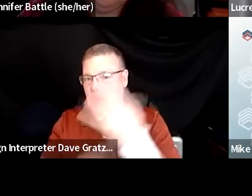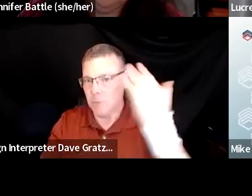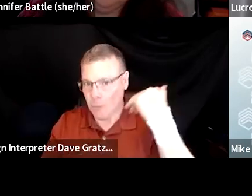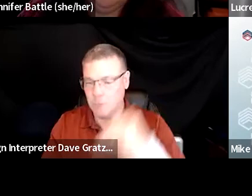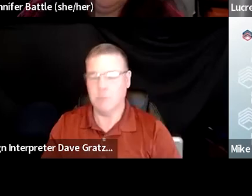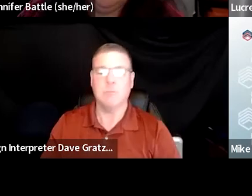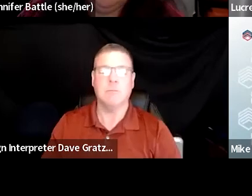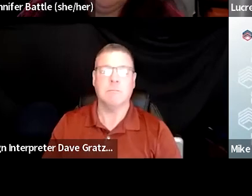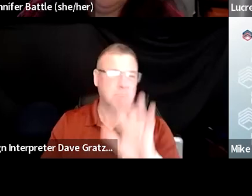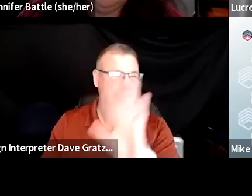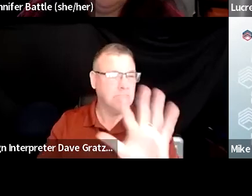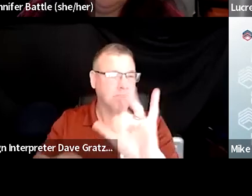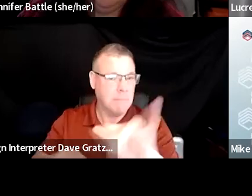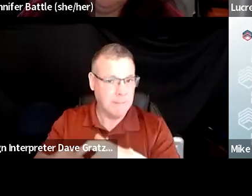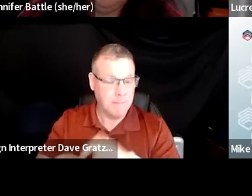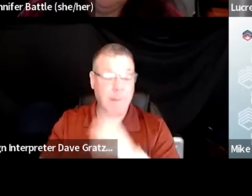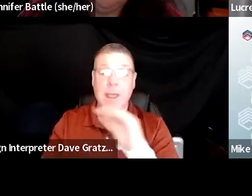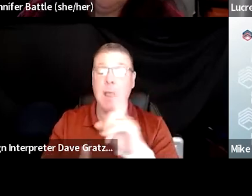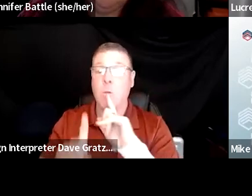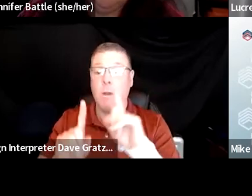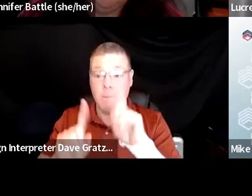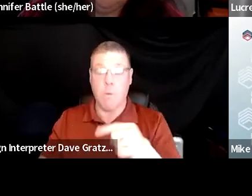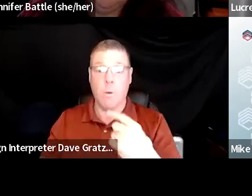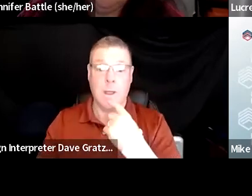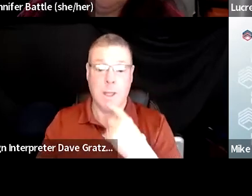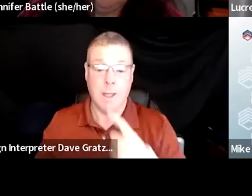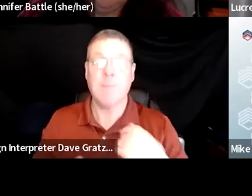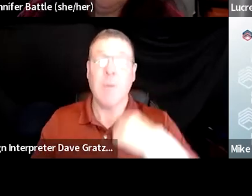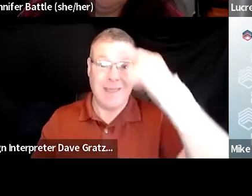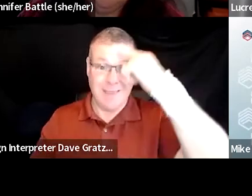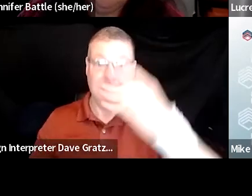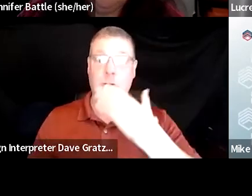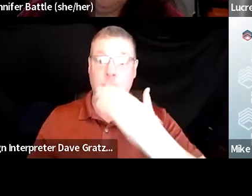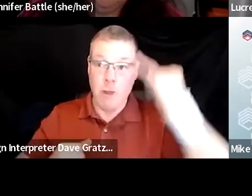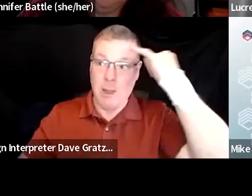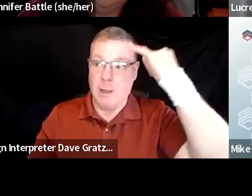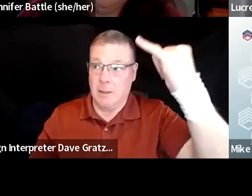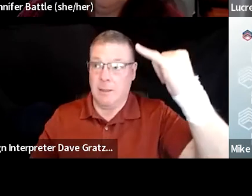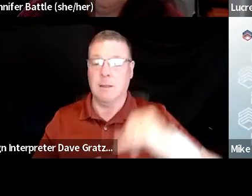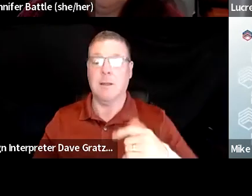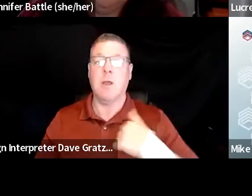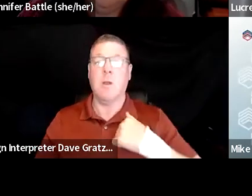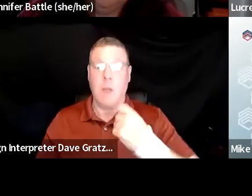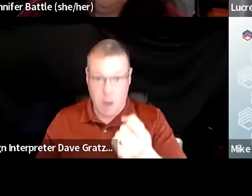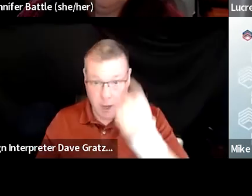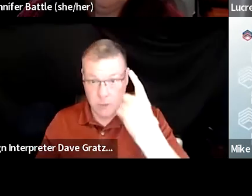And that report basically said, we think it's a good idea for the Lifeline. We understand the reasons for it.